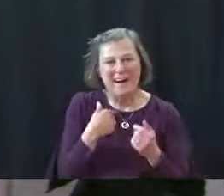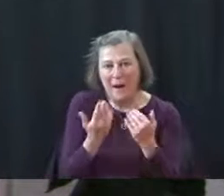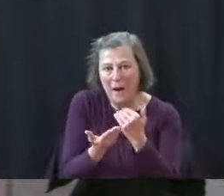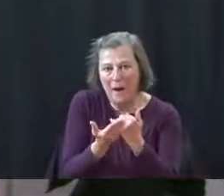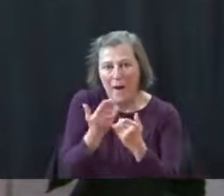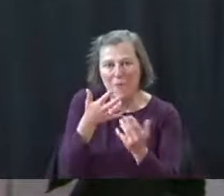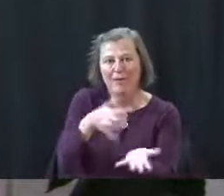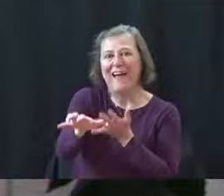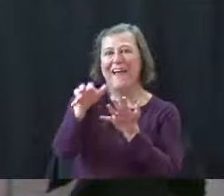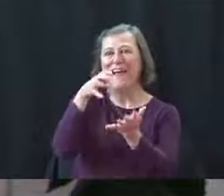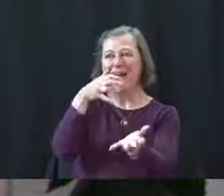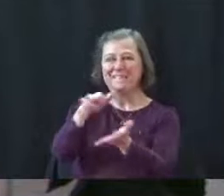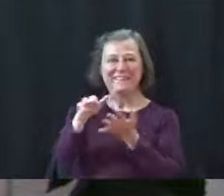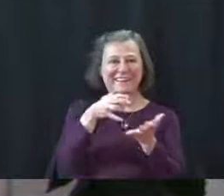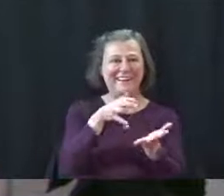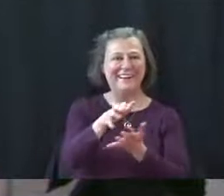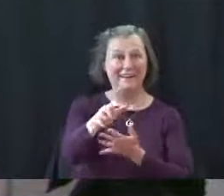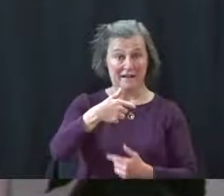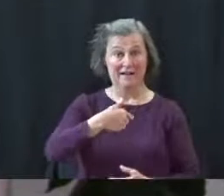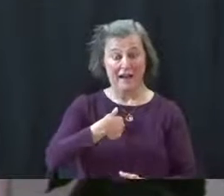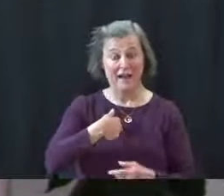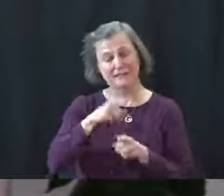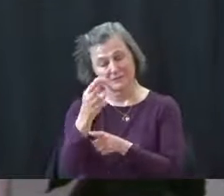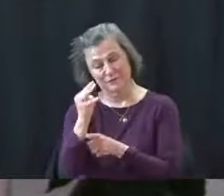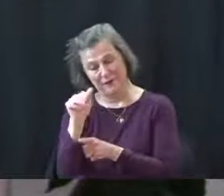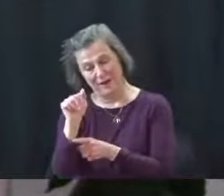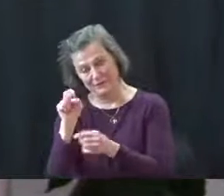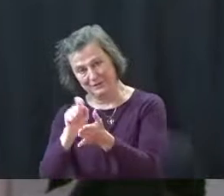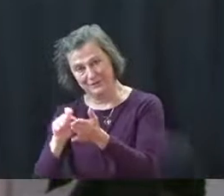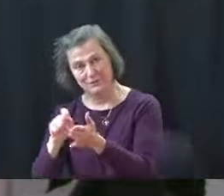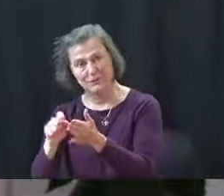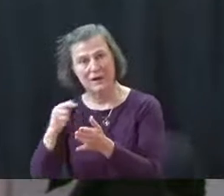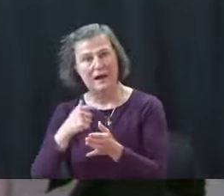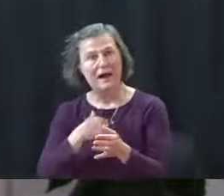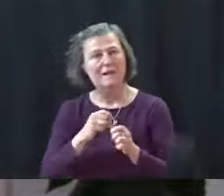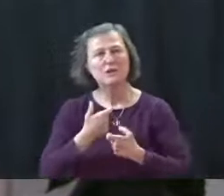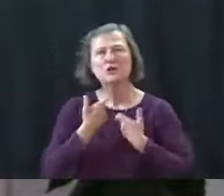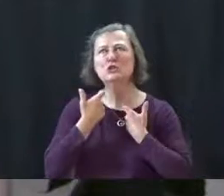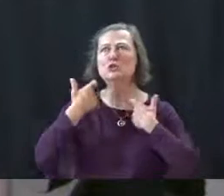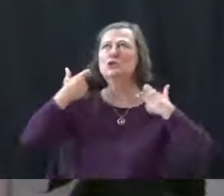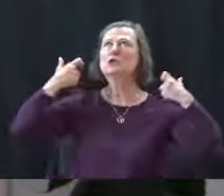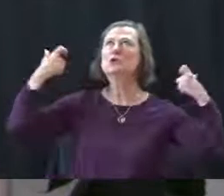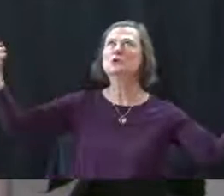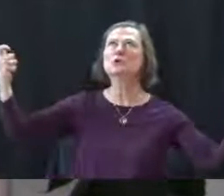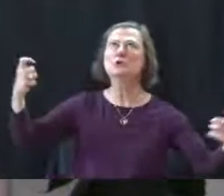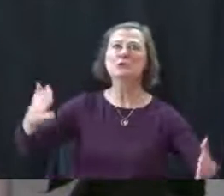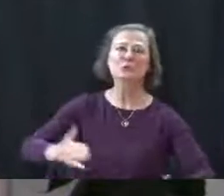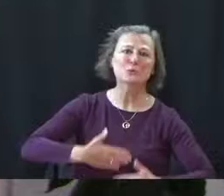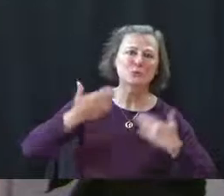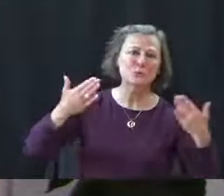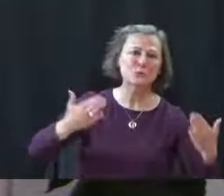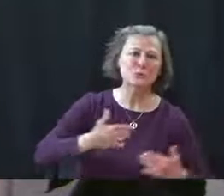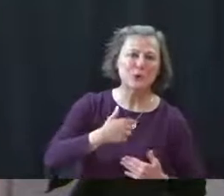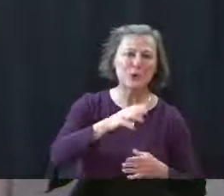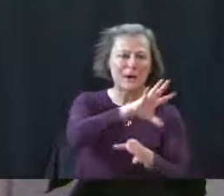“I,” Thomas Merton wrote “I have immense joy and, being a member of the human race,